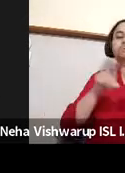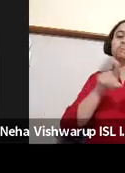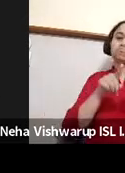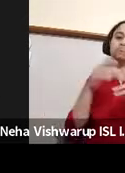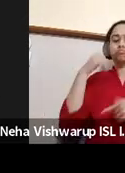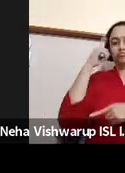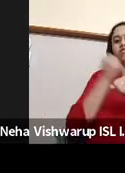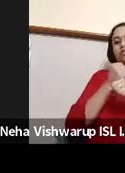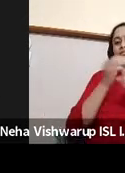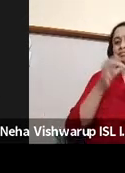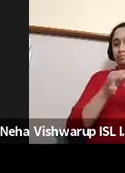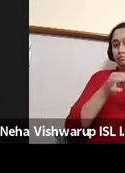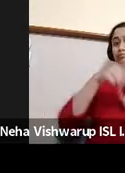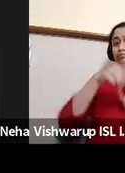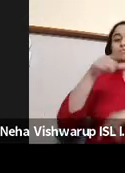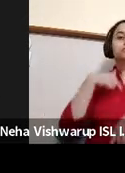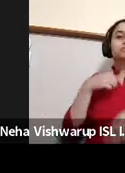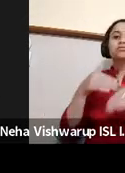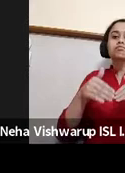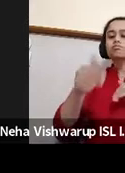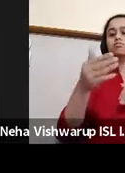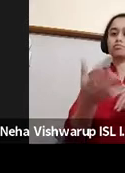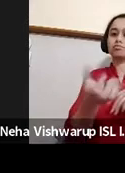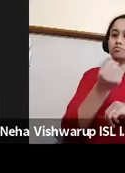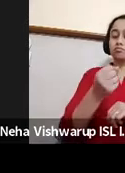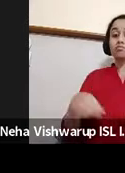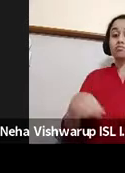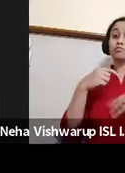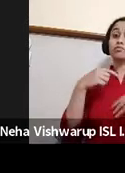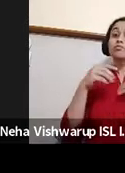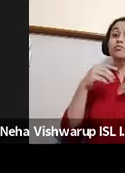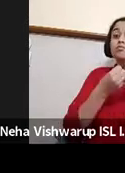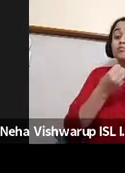this one wouldn't be far-fetched about a third of the images Suresh made in his studio were of